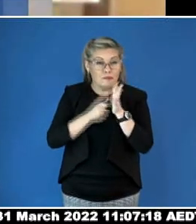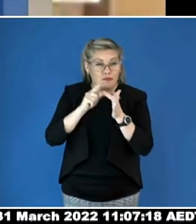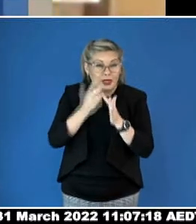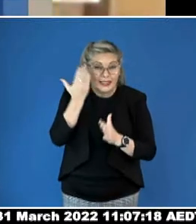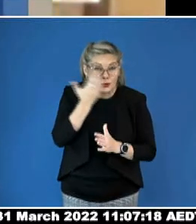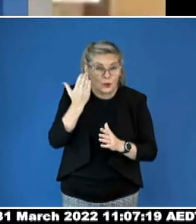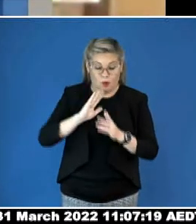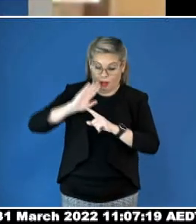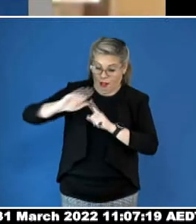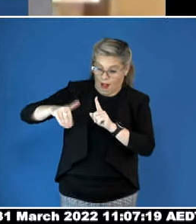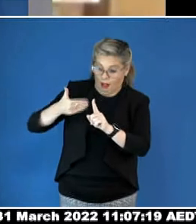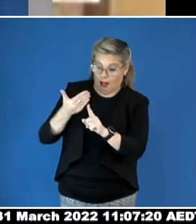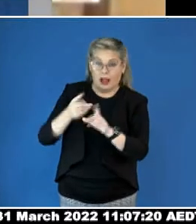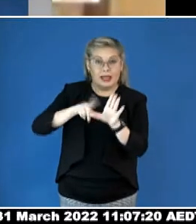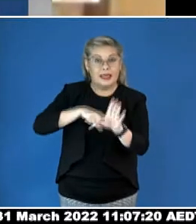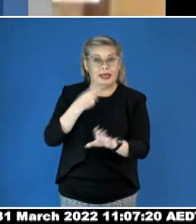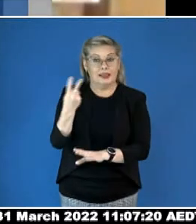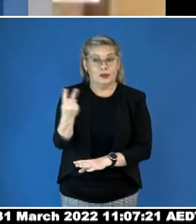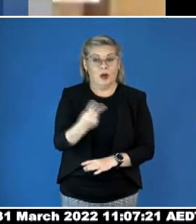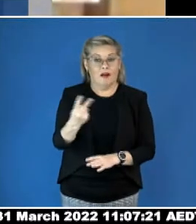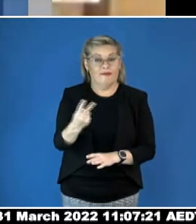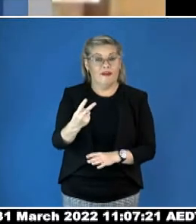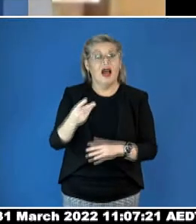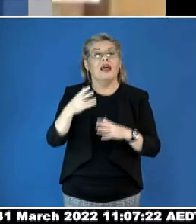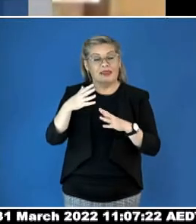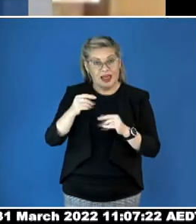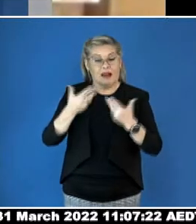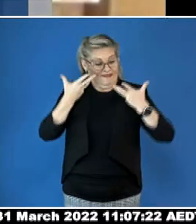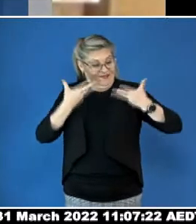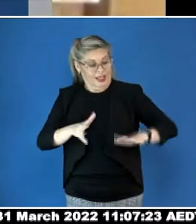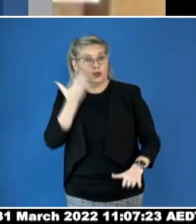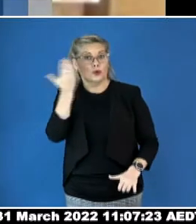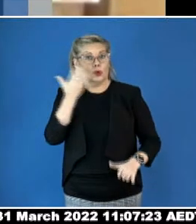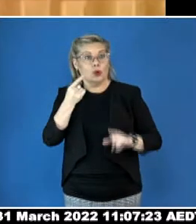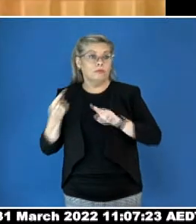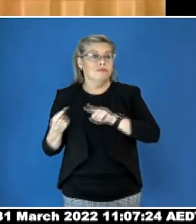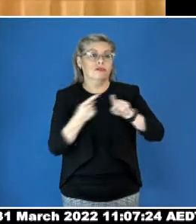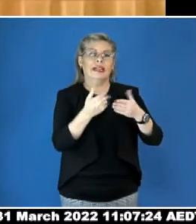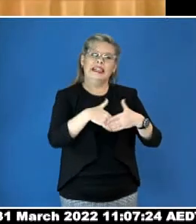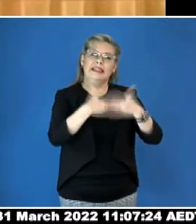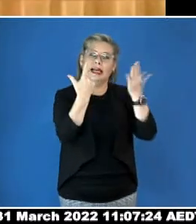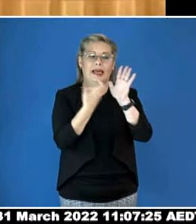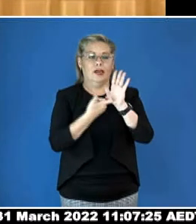went straight into this - the respite. What was it like going to school. Did you like going to school?